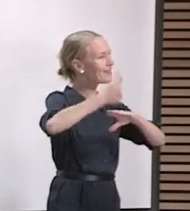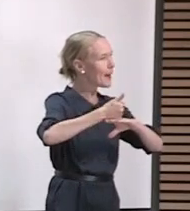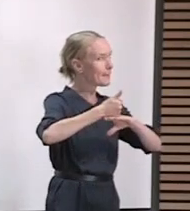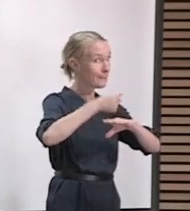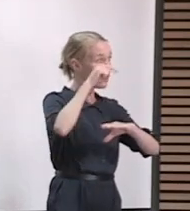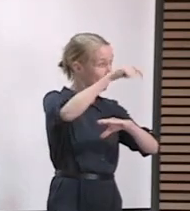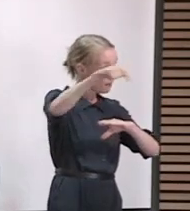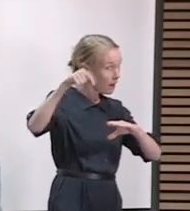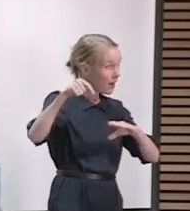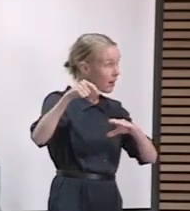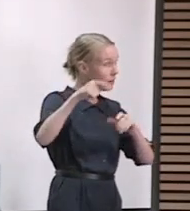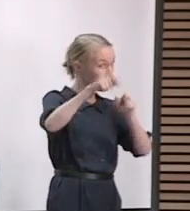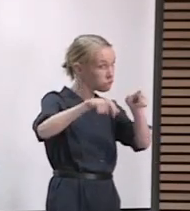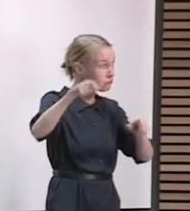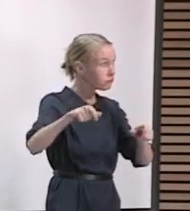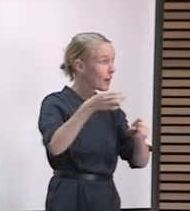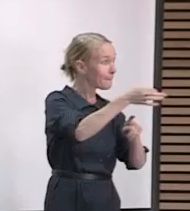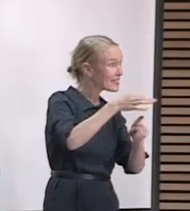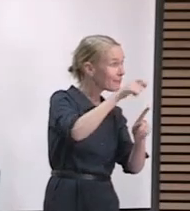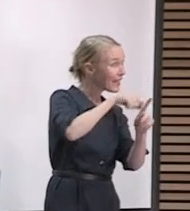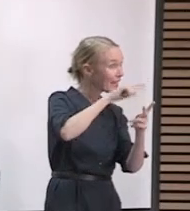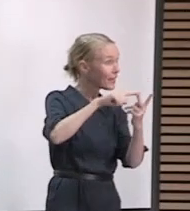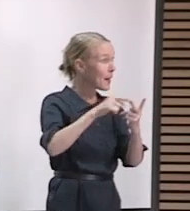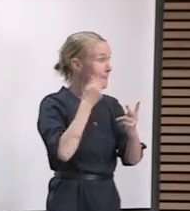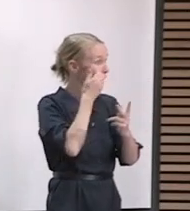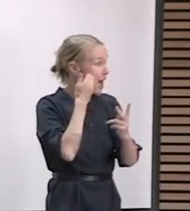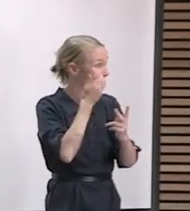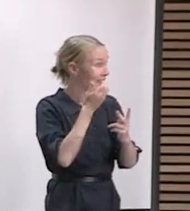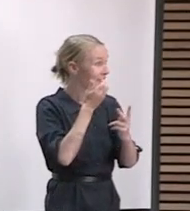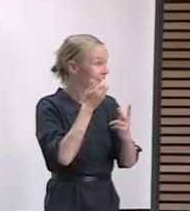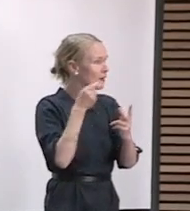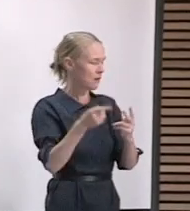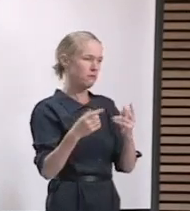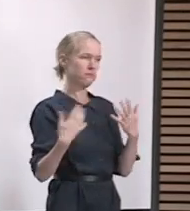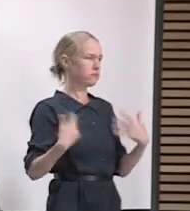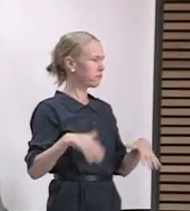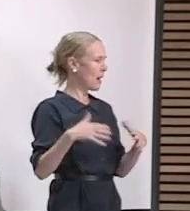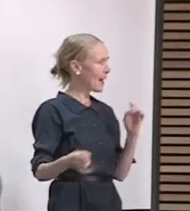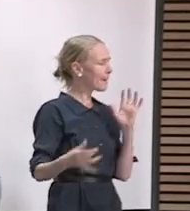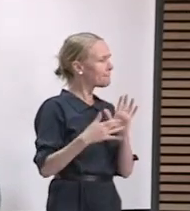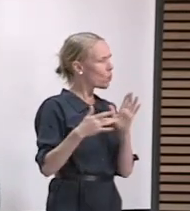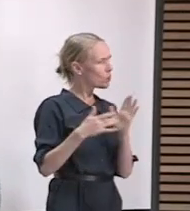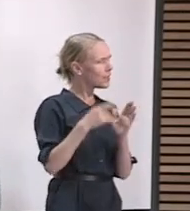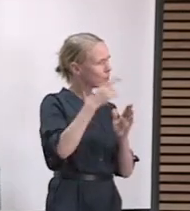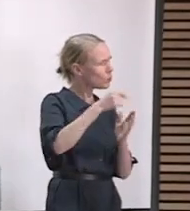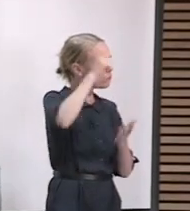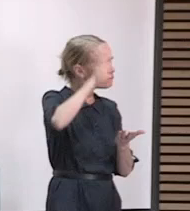Pasifika representation on that, because we do acknowledge there is a high degree of engagement from the Maori and Pasifika